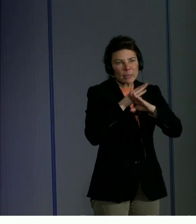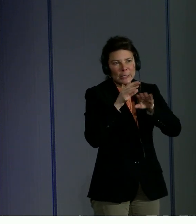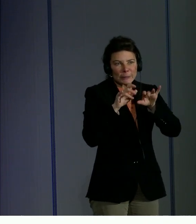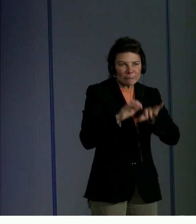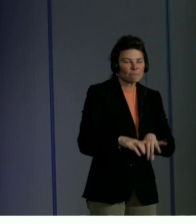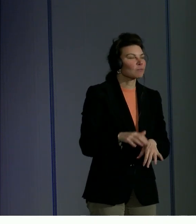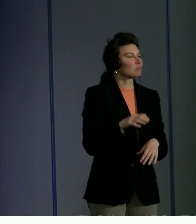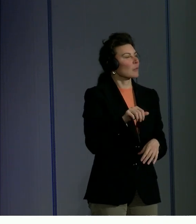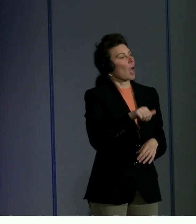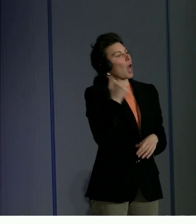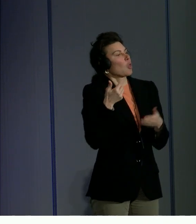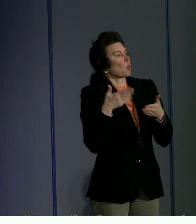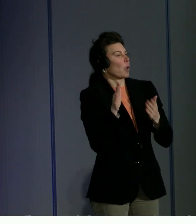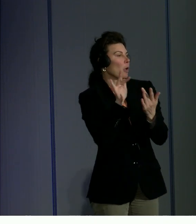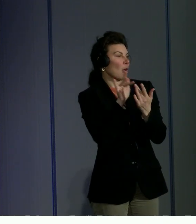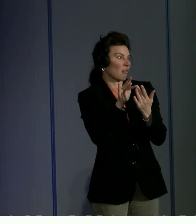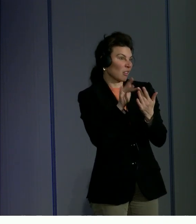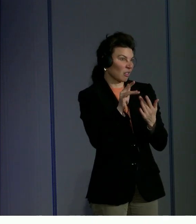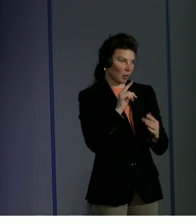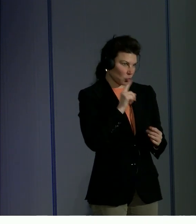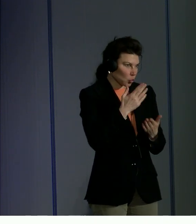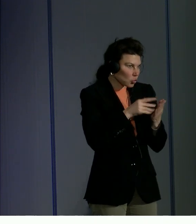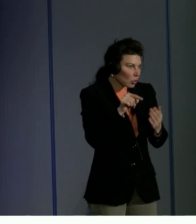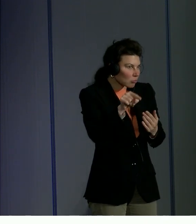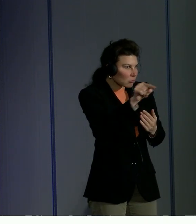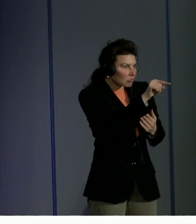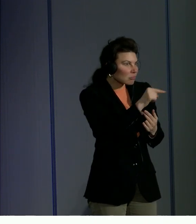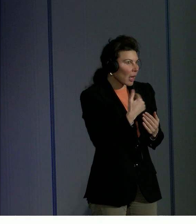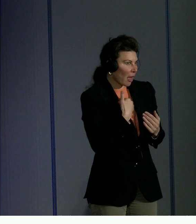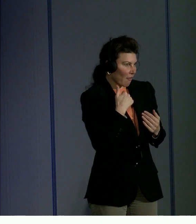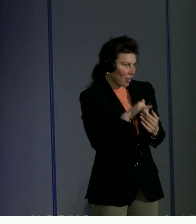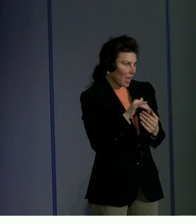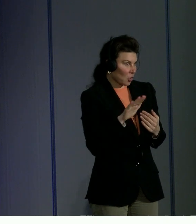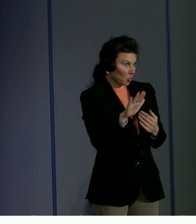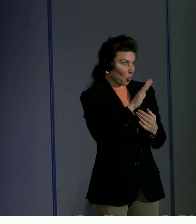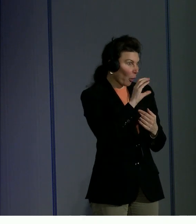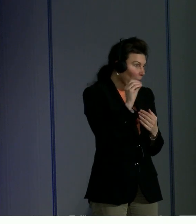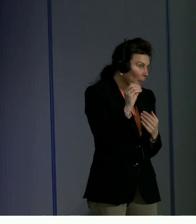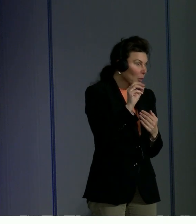I'm sure some of you have those. >> ELAINE OBER: